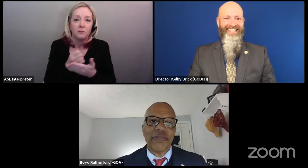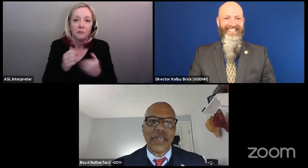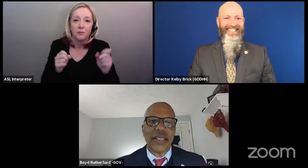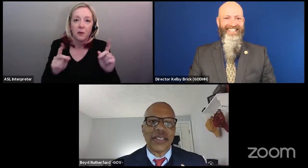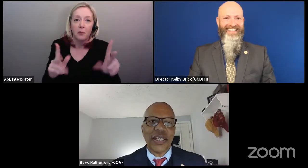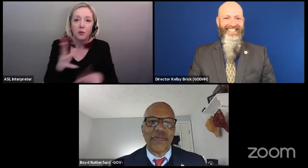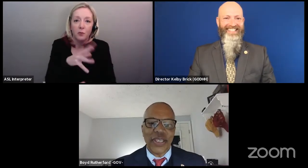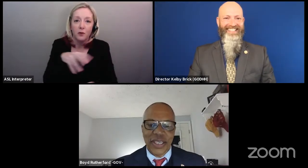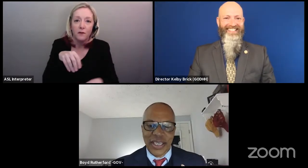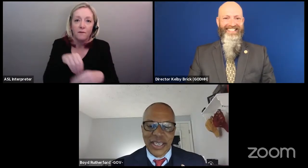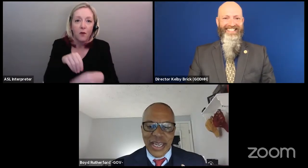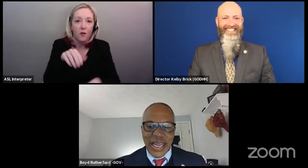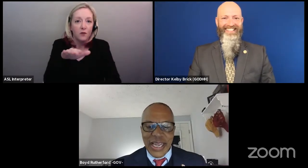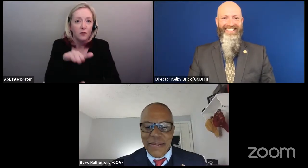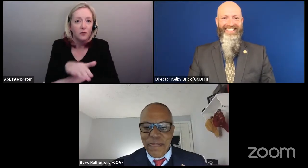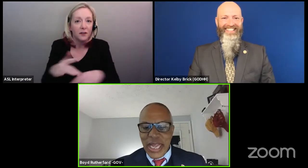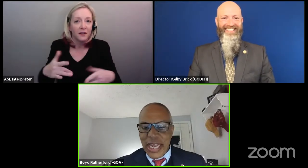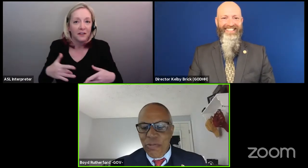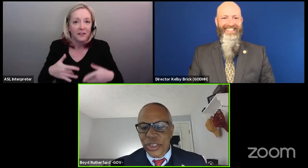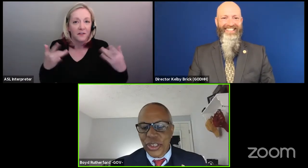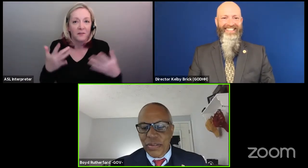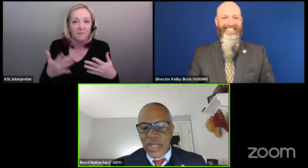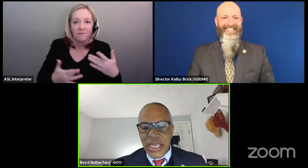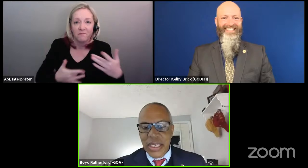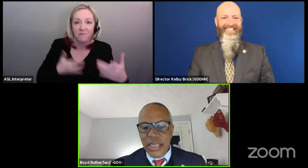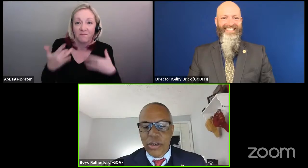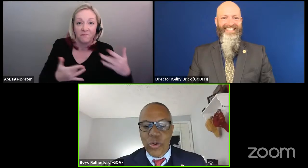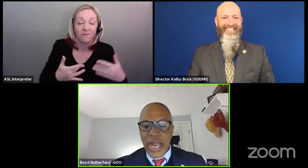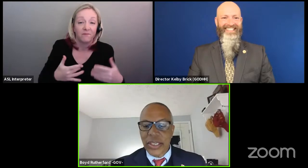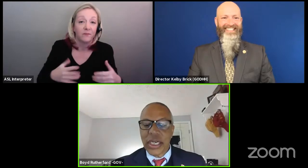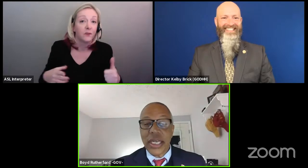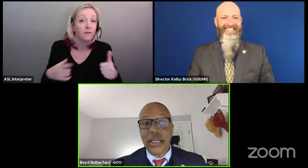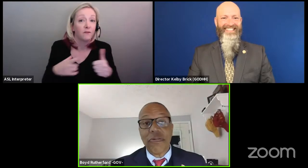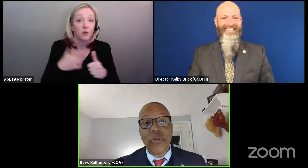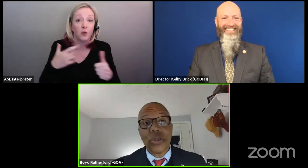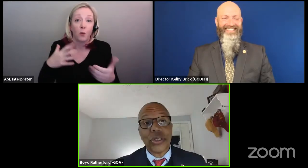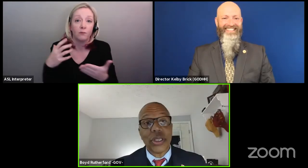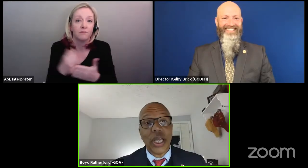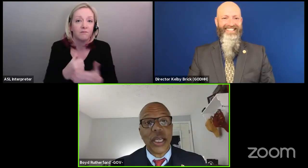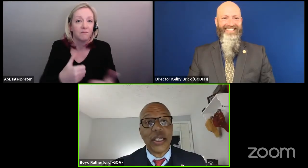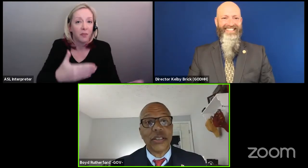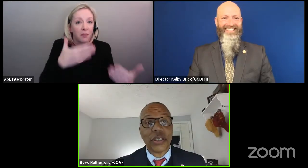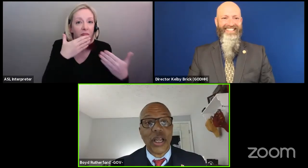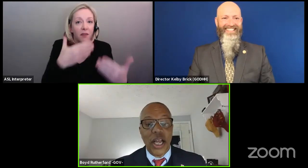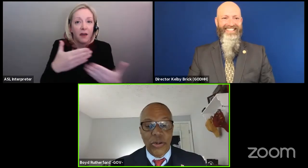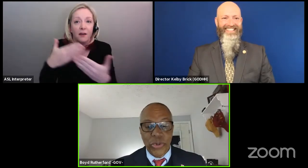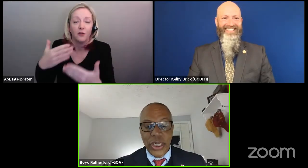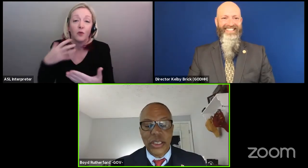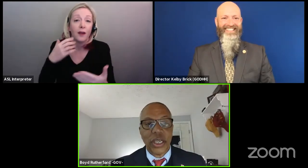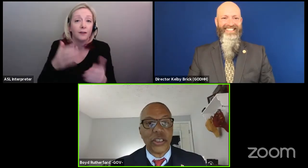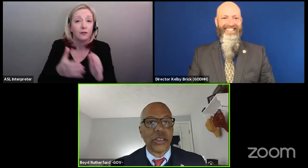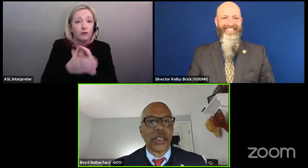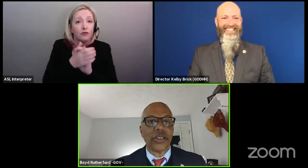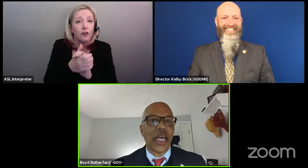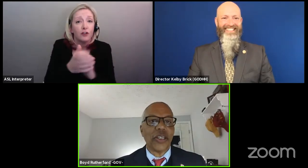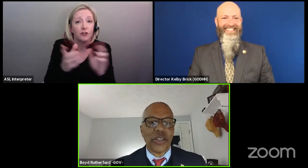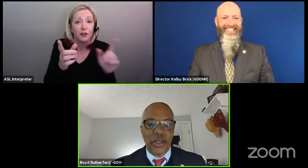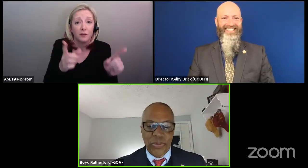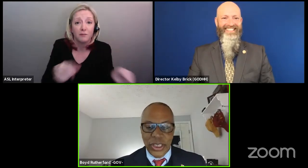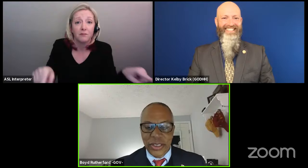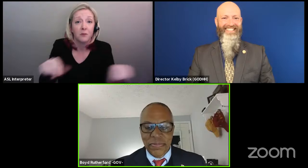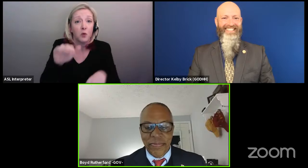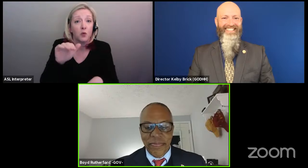event this evening. I wish to thank and congratulate today's honorees, I should say tonight's honorees.